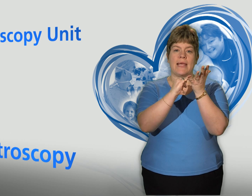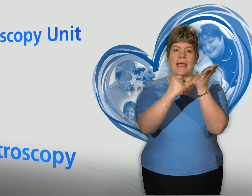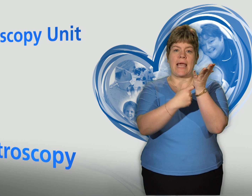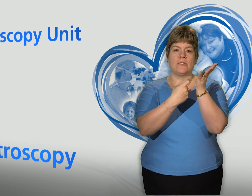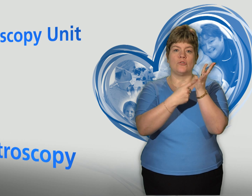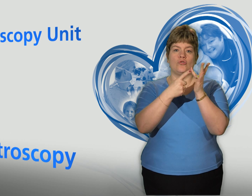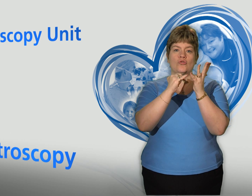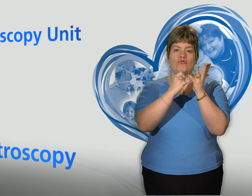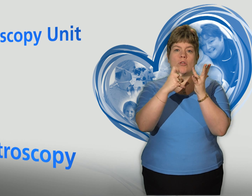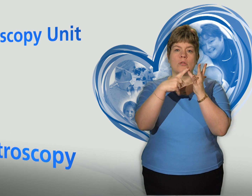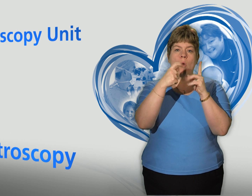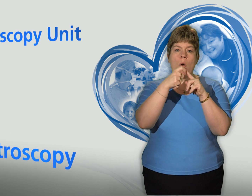Gastroscopy